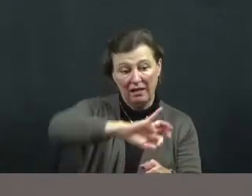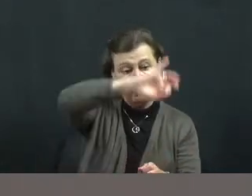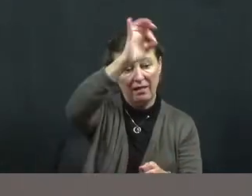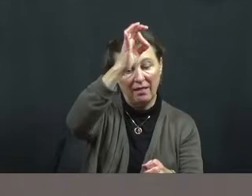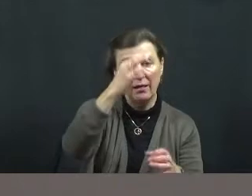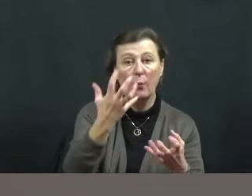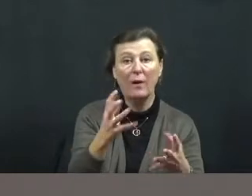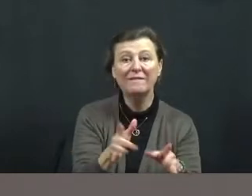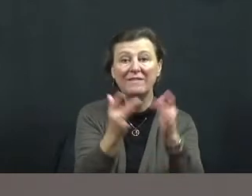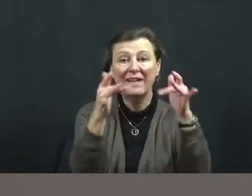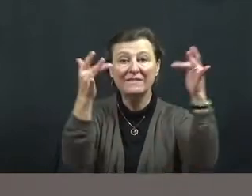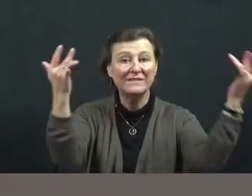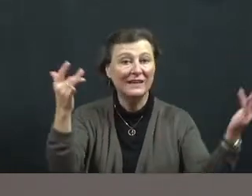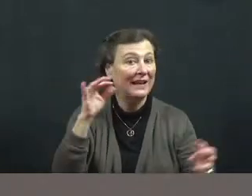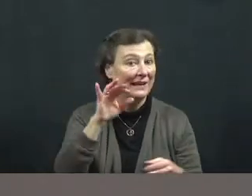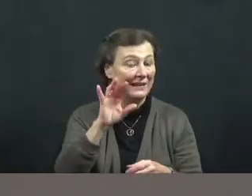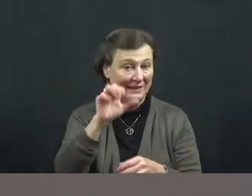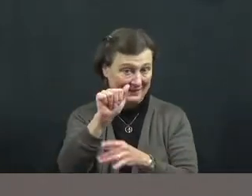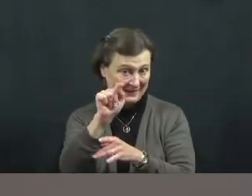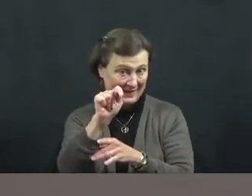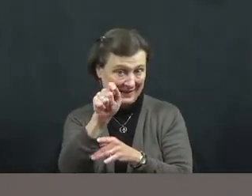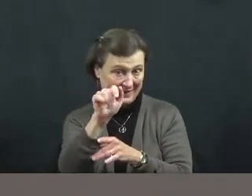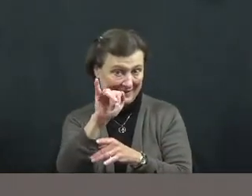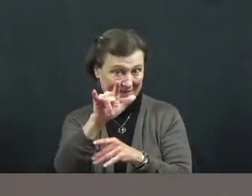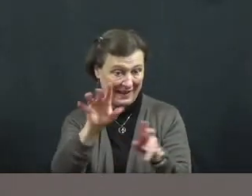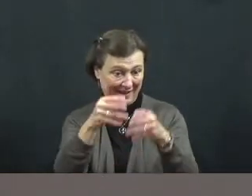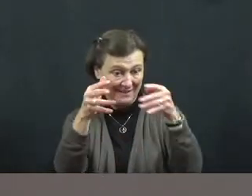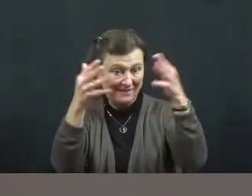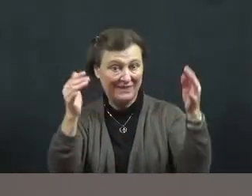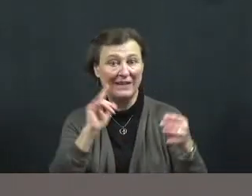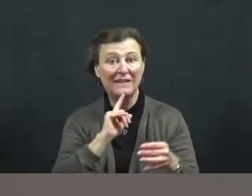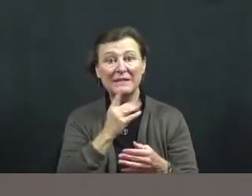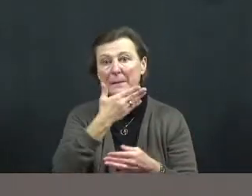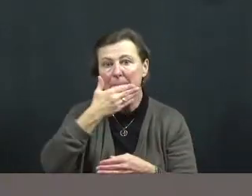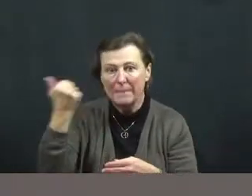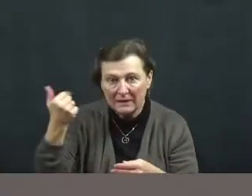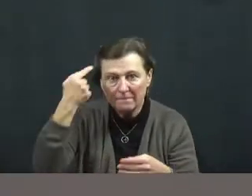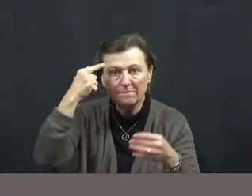because a cattail fluff makes the best tender for fire.